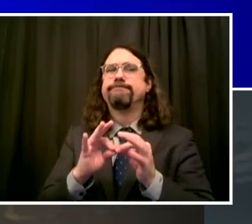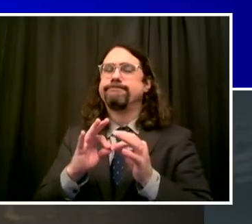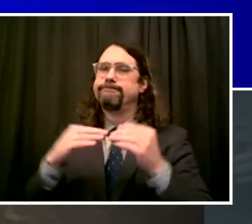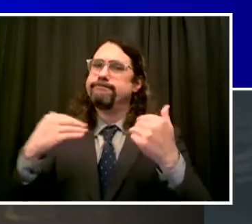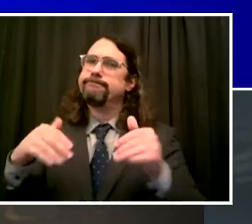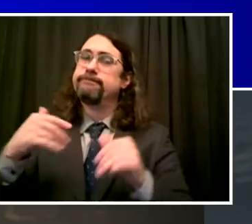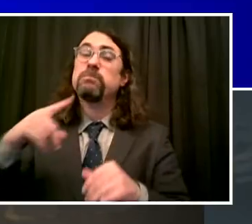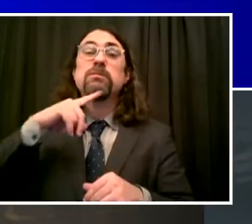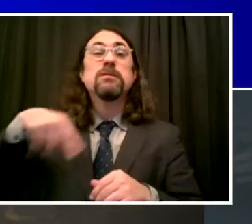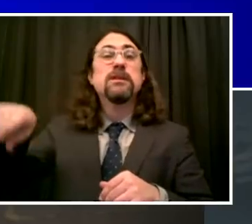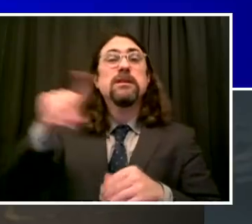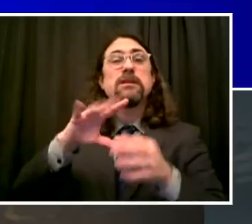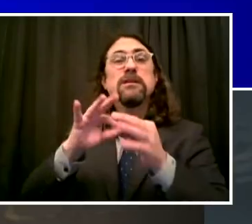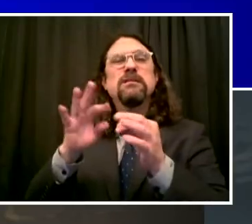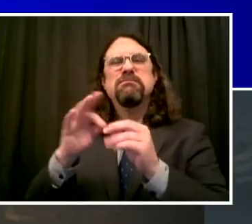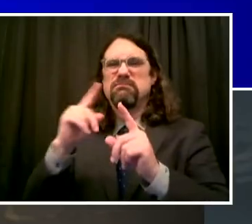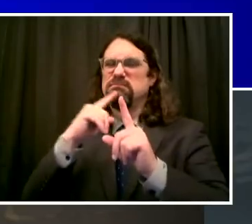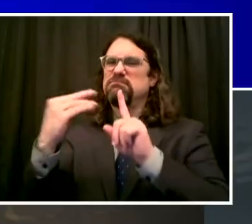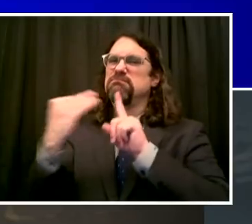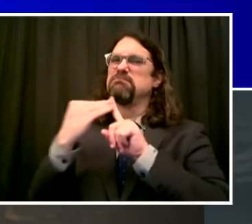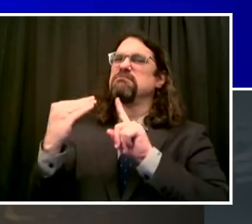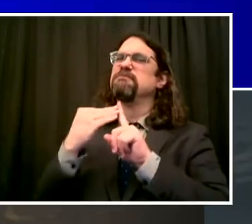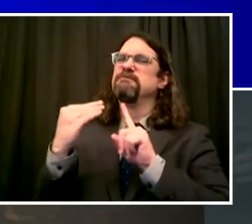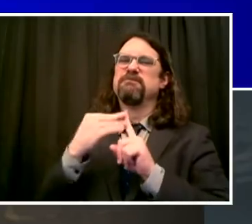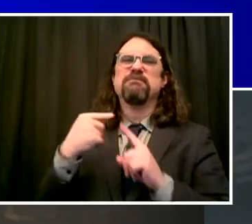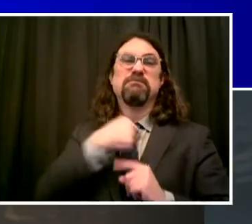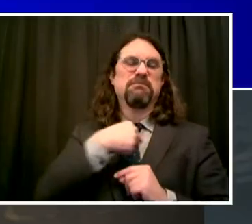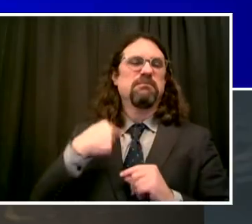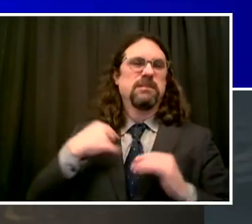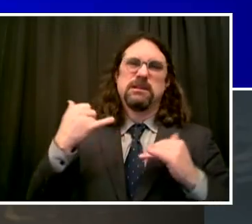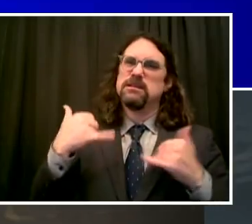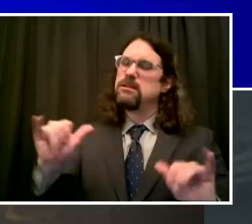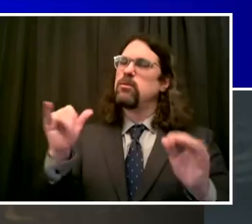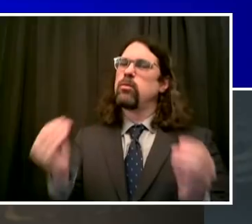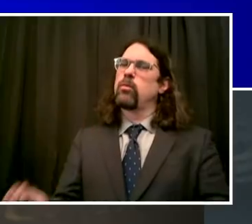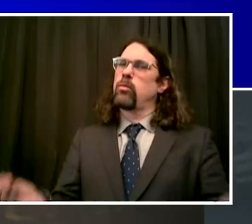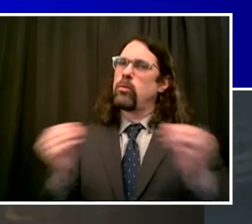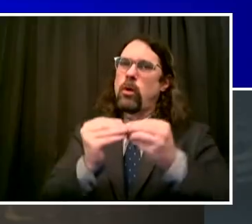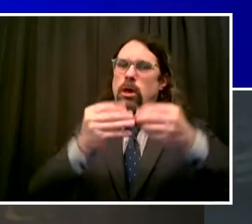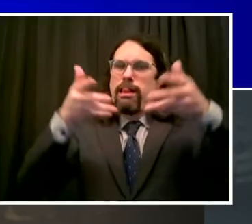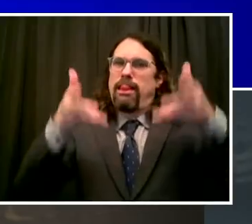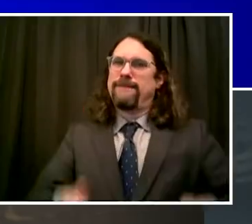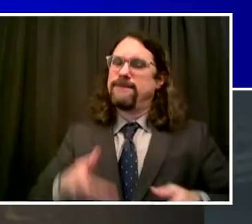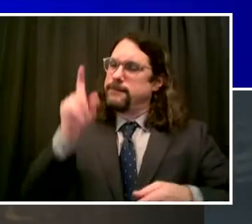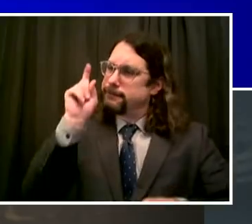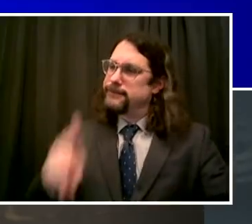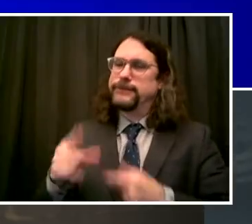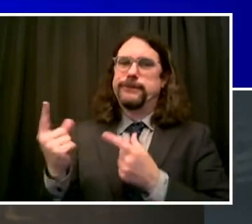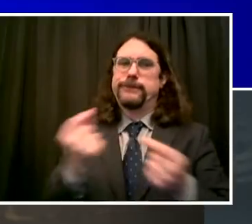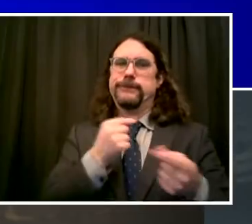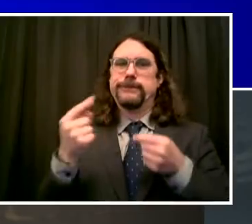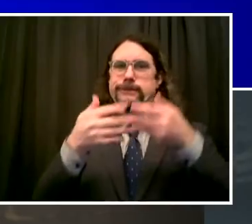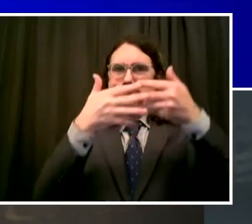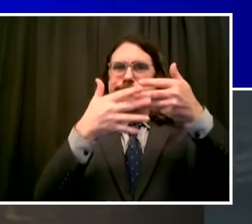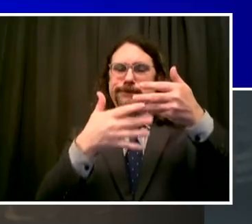WR ME OF EVERYTHGIN WE'RE GOING TO HAVE DO. T BEGINNING OF THIS CRISIS, WE DID WHAT THE CITY